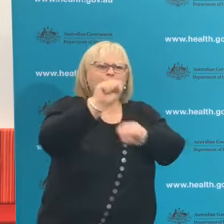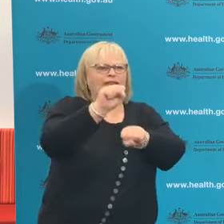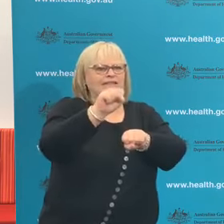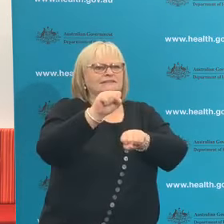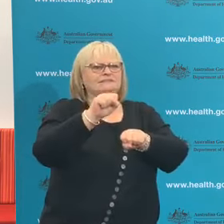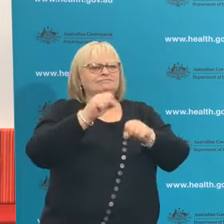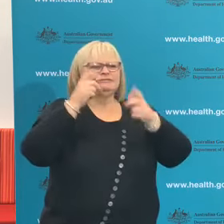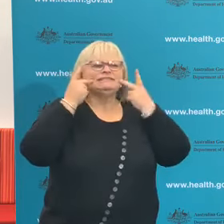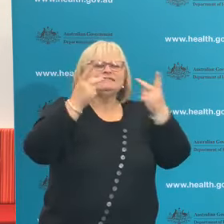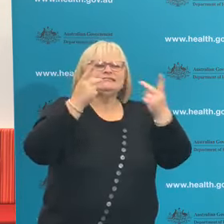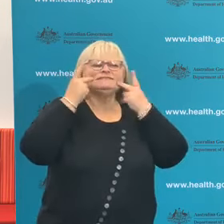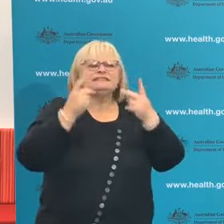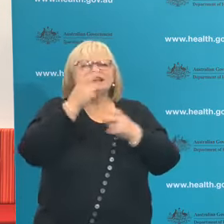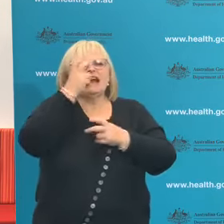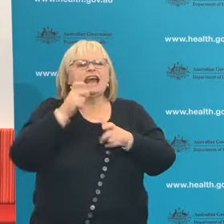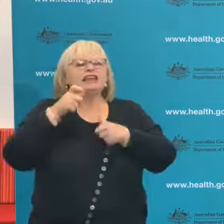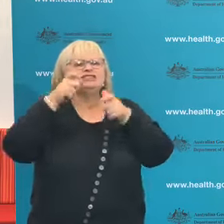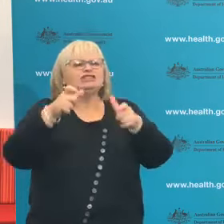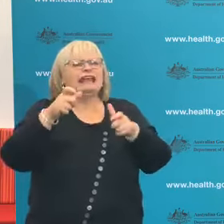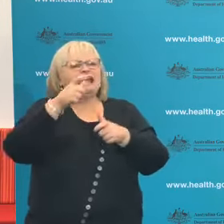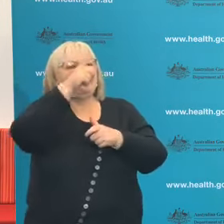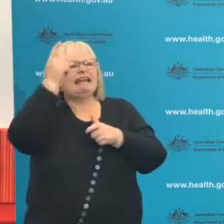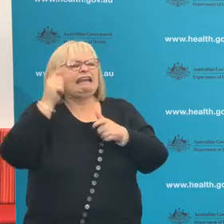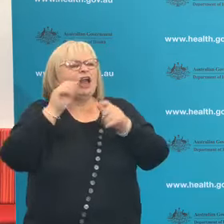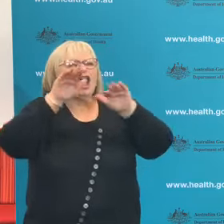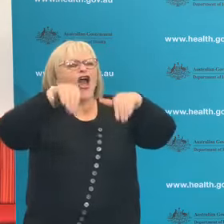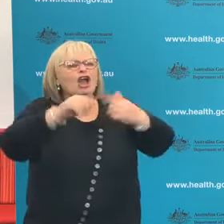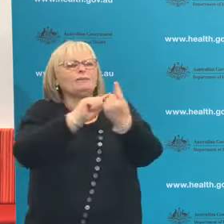what's your response to that request and more broadly the idea that a lobby